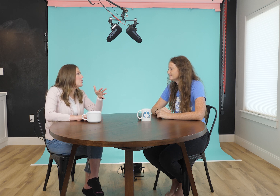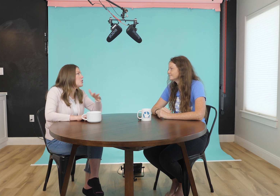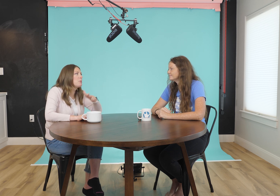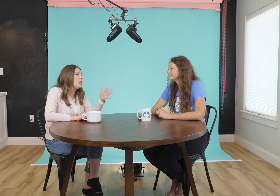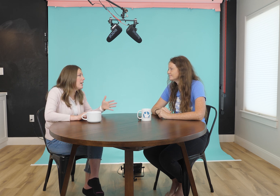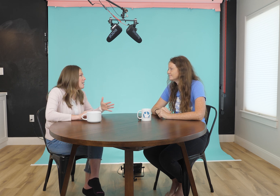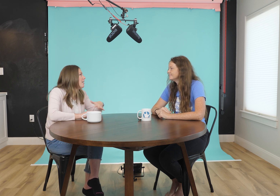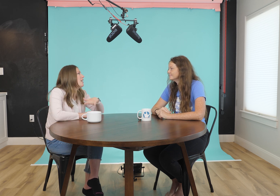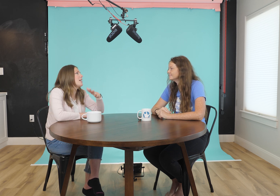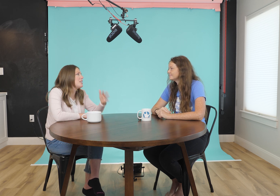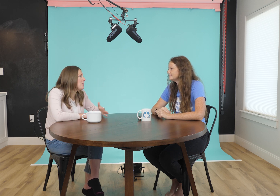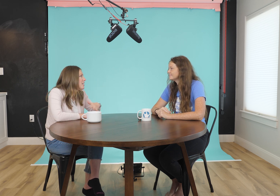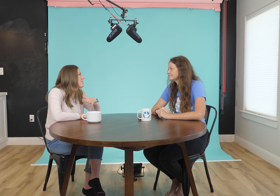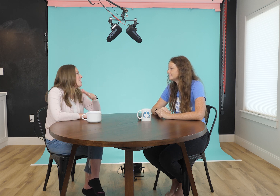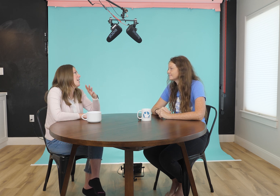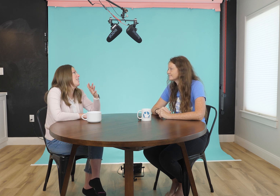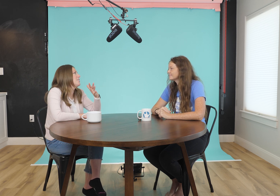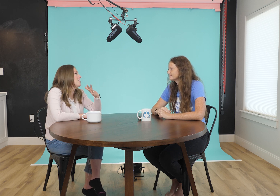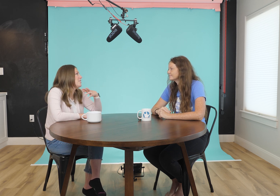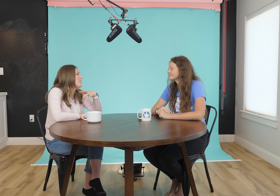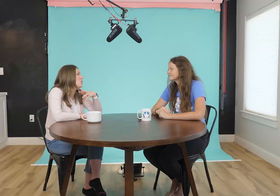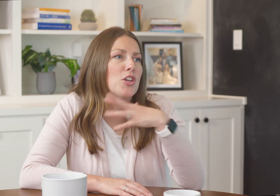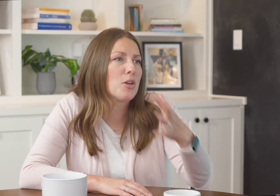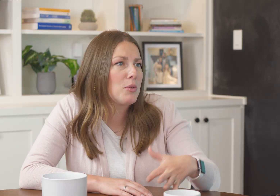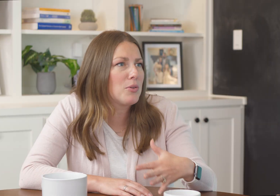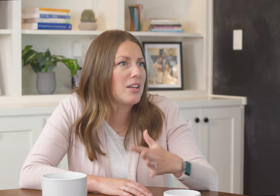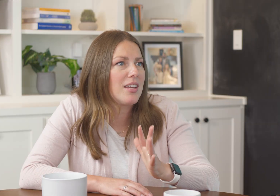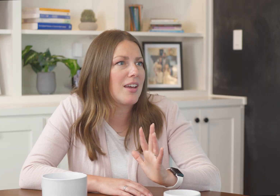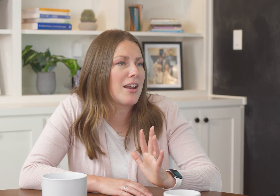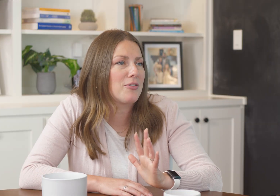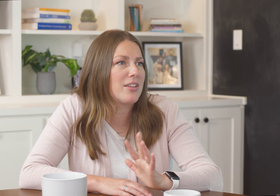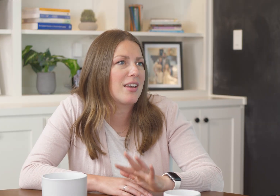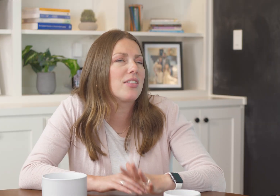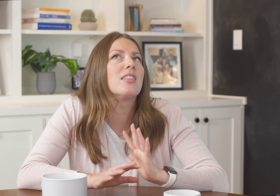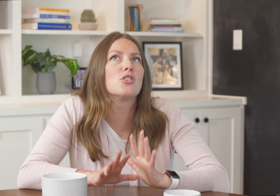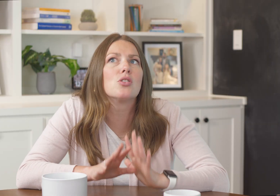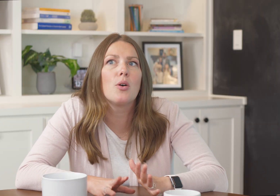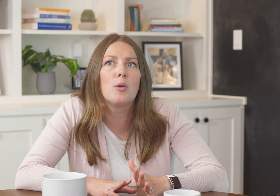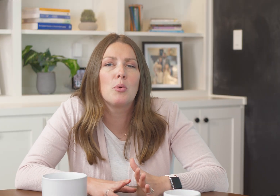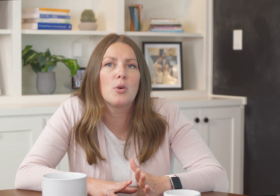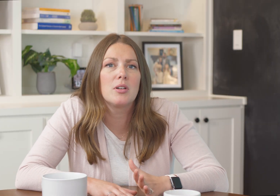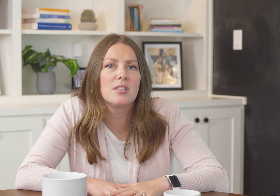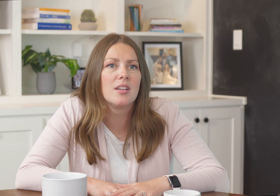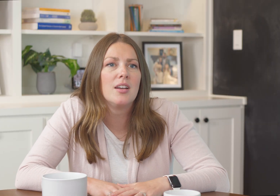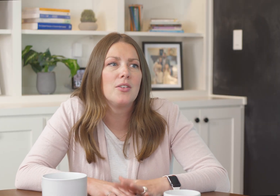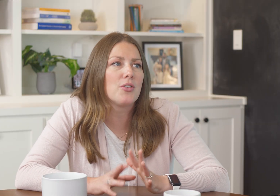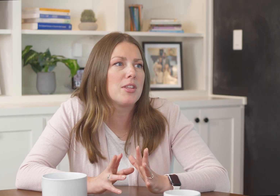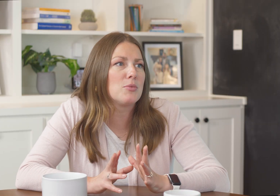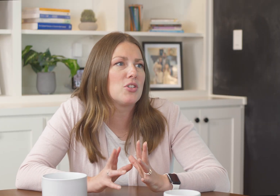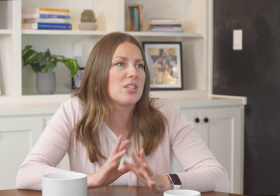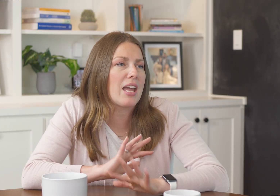just play and activities and the community and everything. I think that's so important for them to just like have